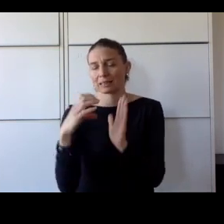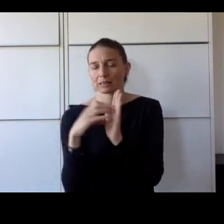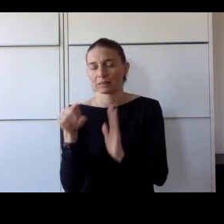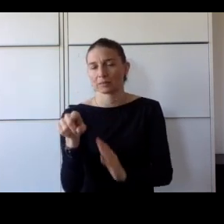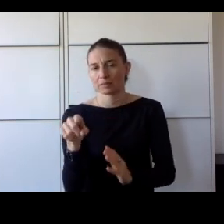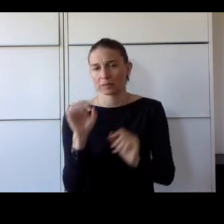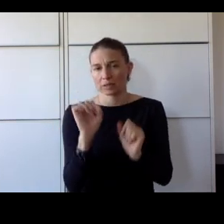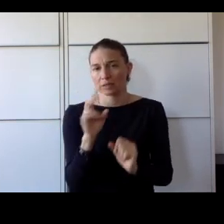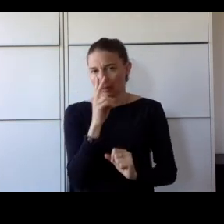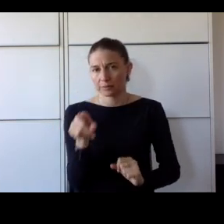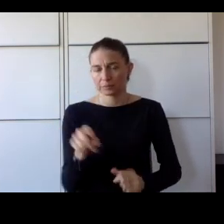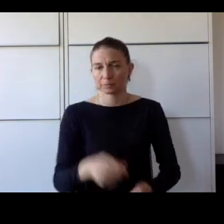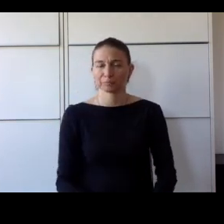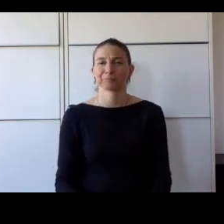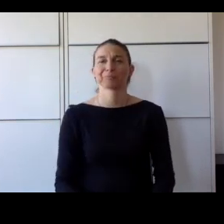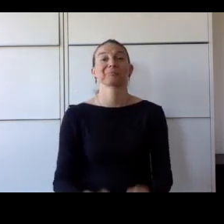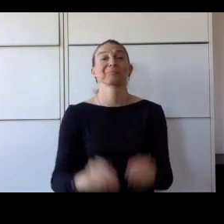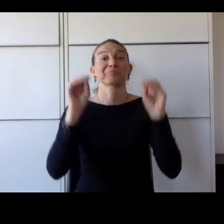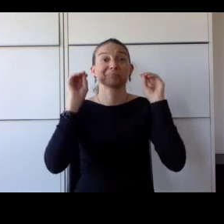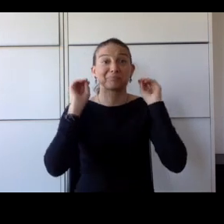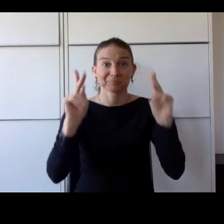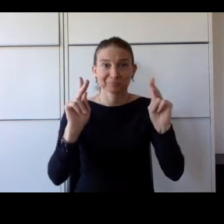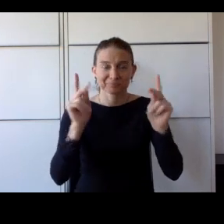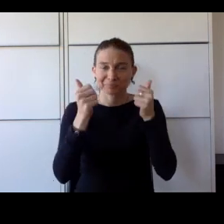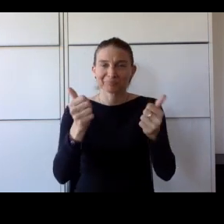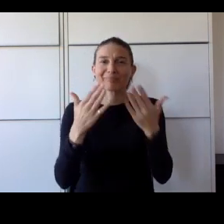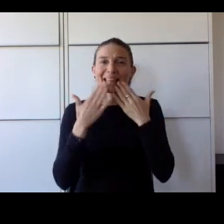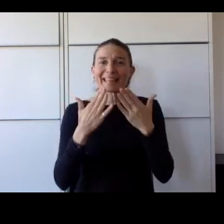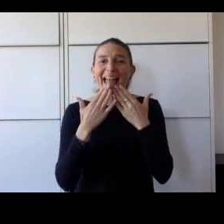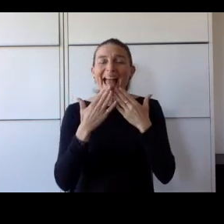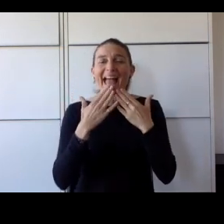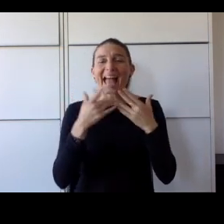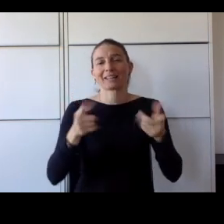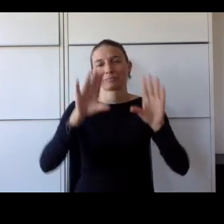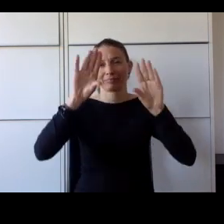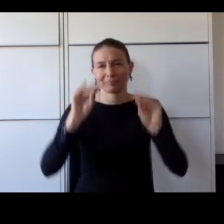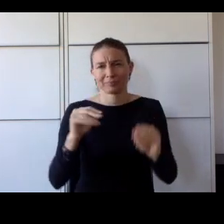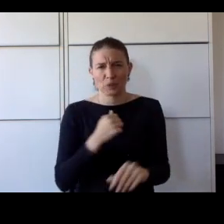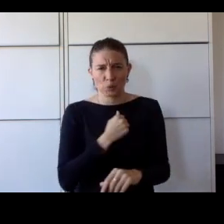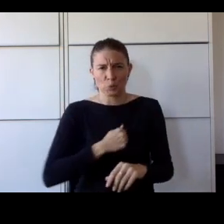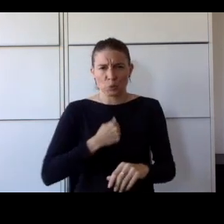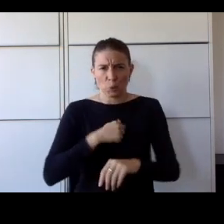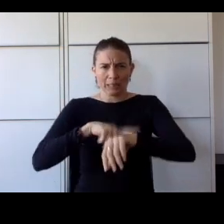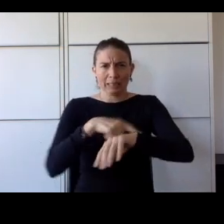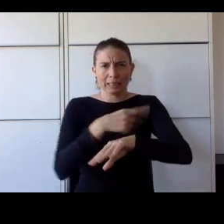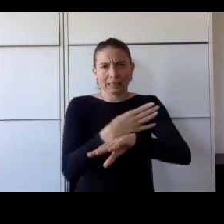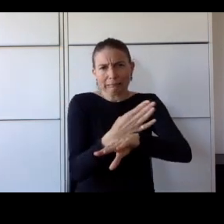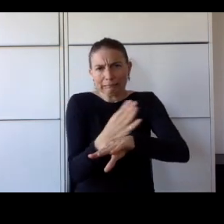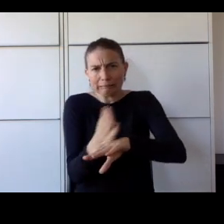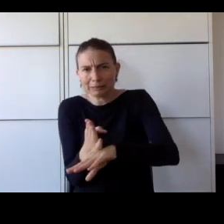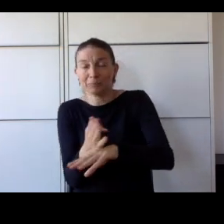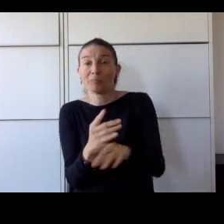Thank you so much. This is the end of the webinar. Sorry, we went over time. But I hope you found it interesting.